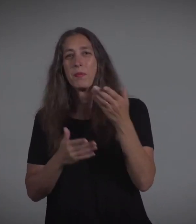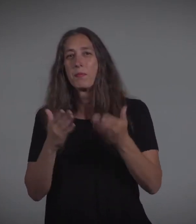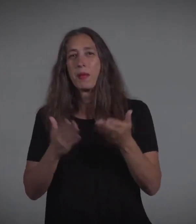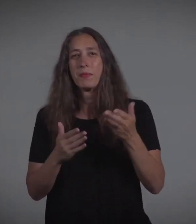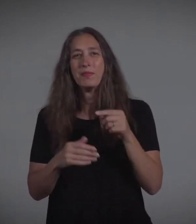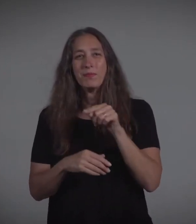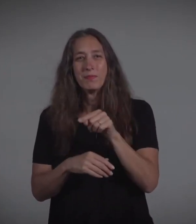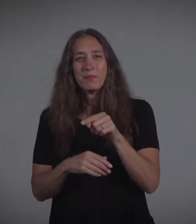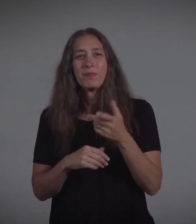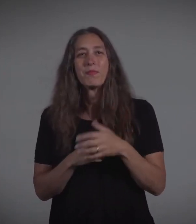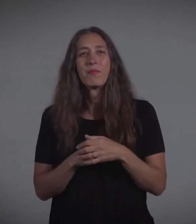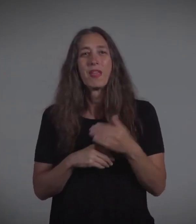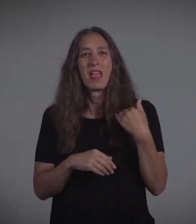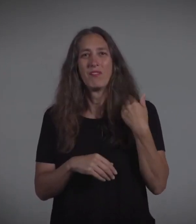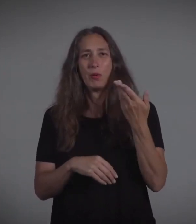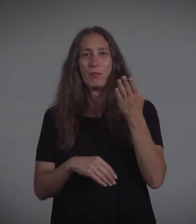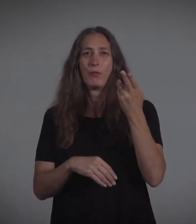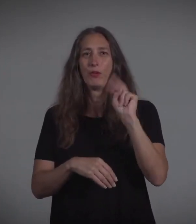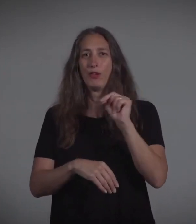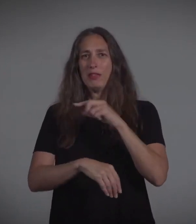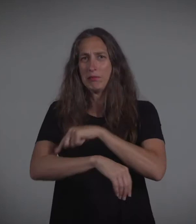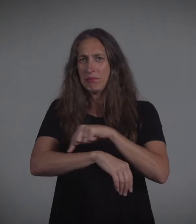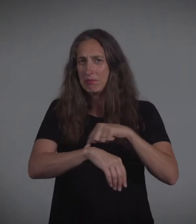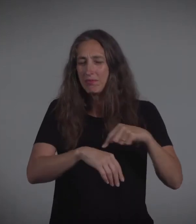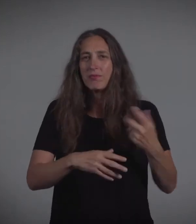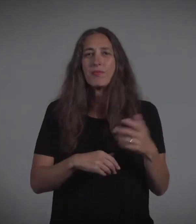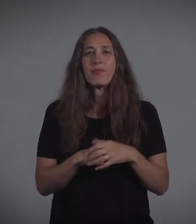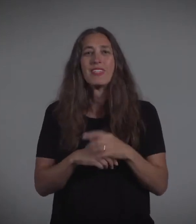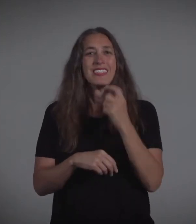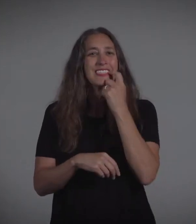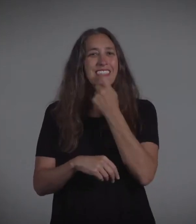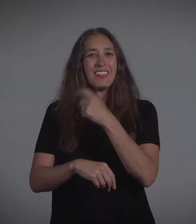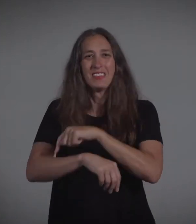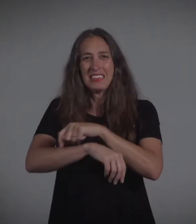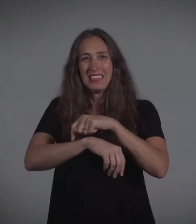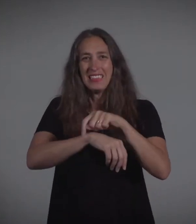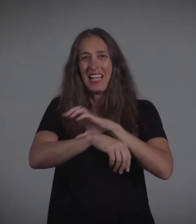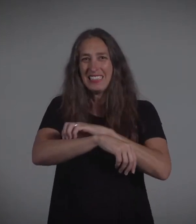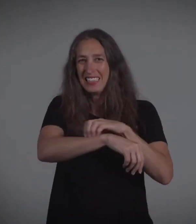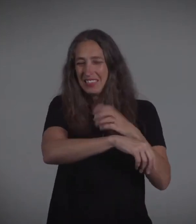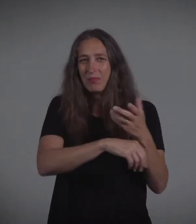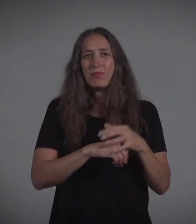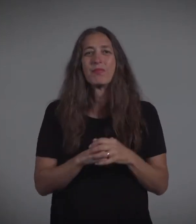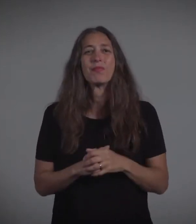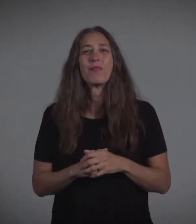of these may have burn marks, scars or teeth marks.